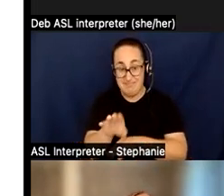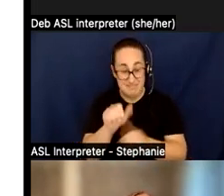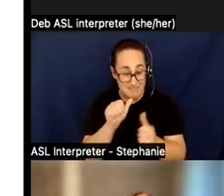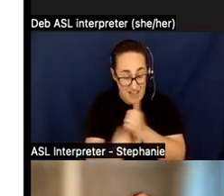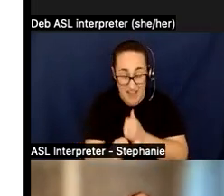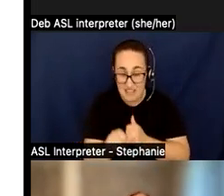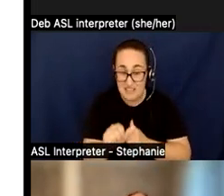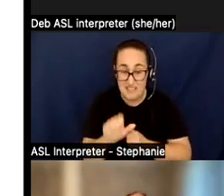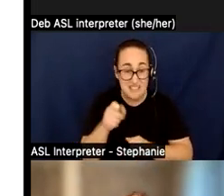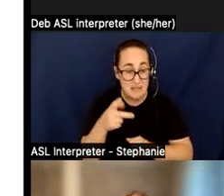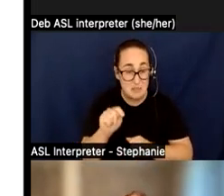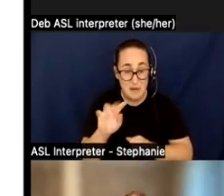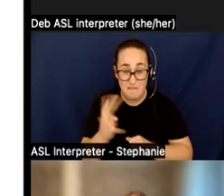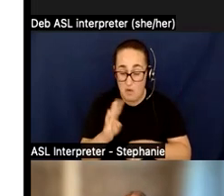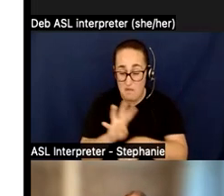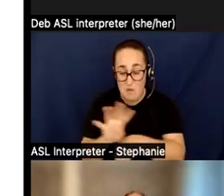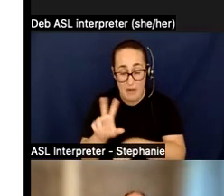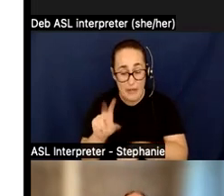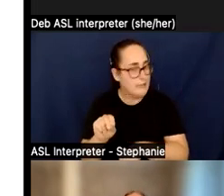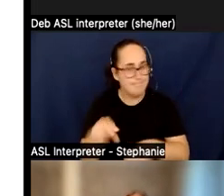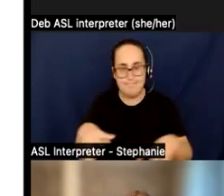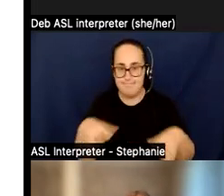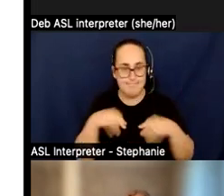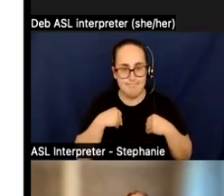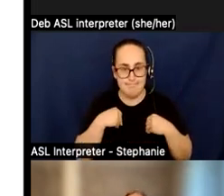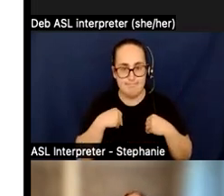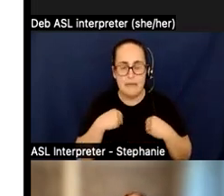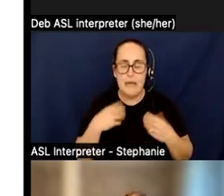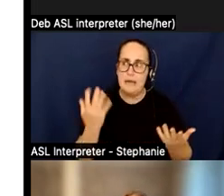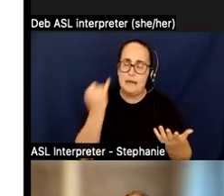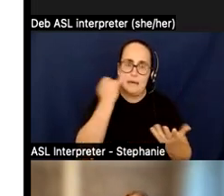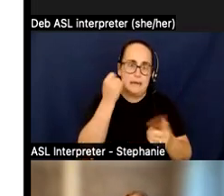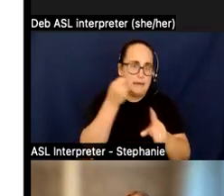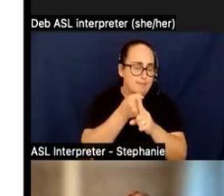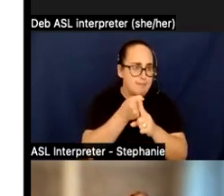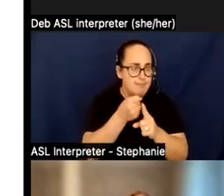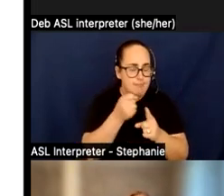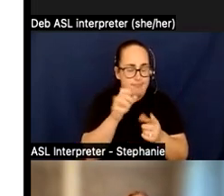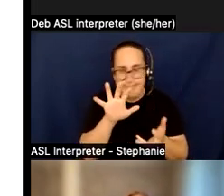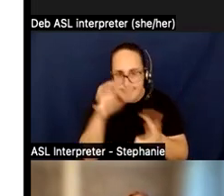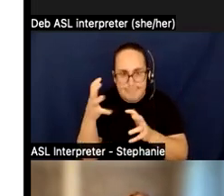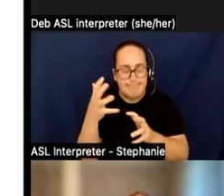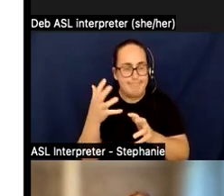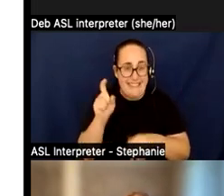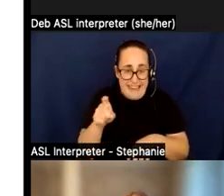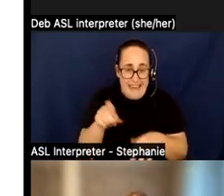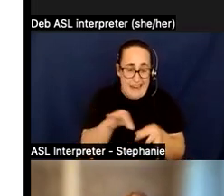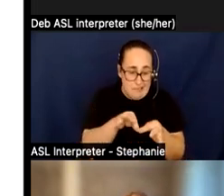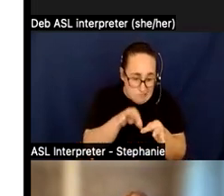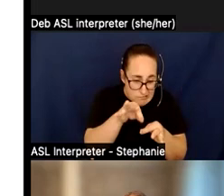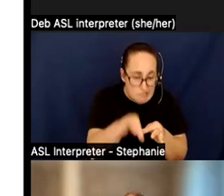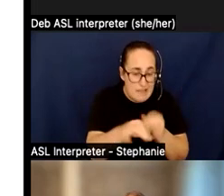circumstances and you need an extension, contact me and we will talk to the leadership of CADA